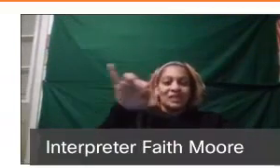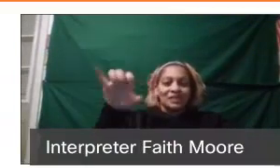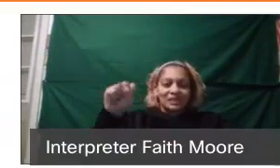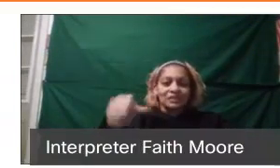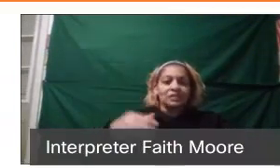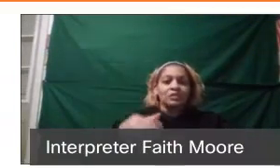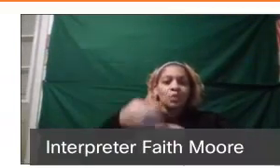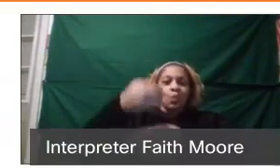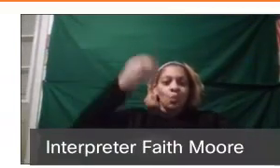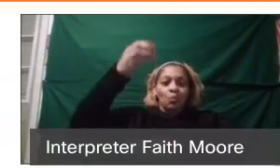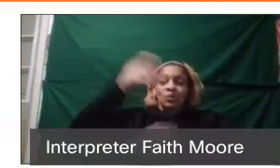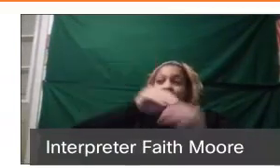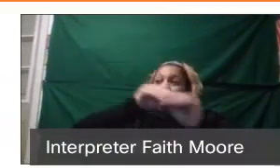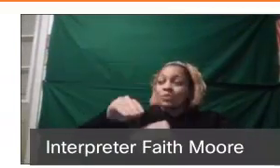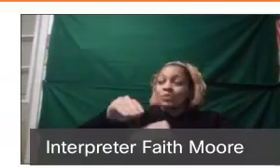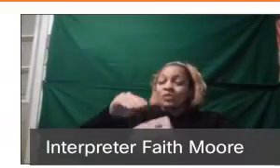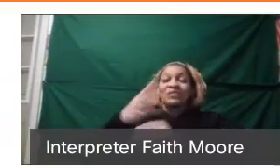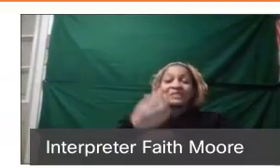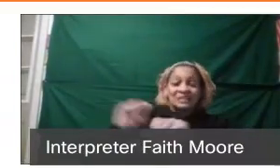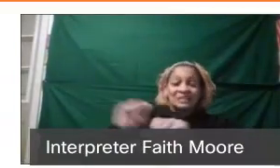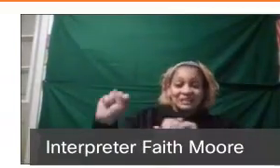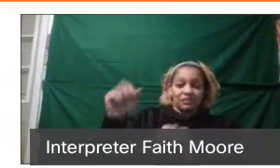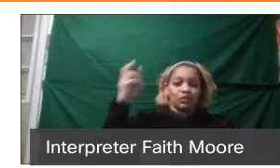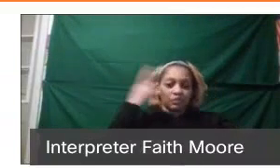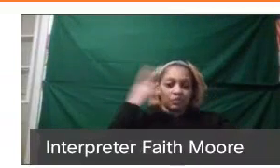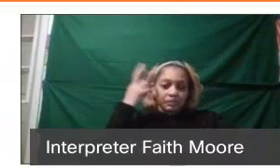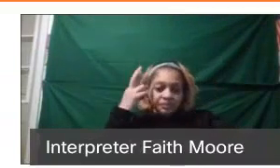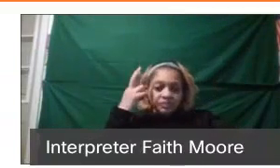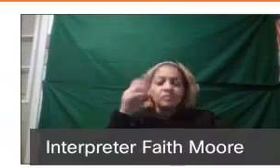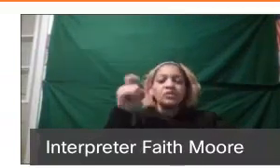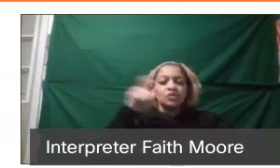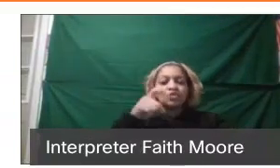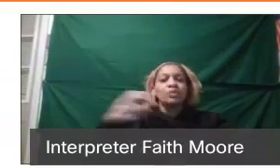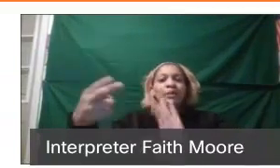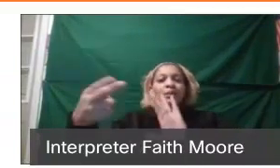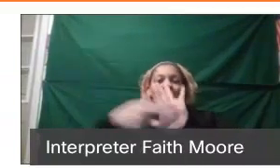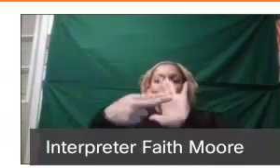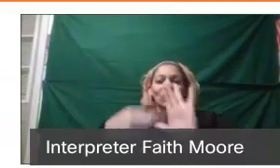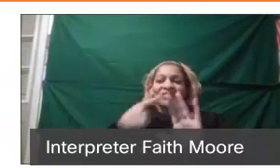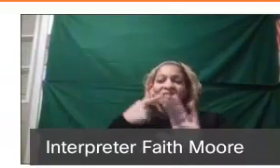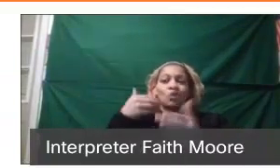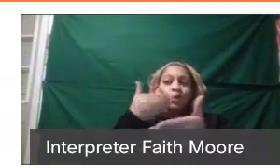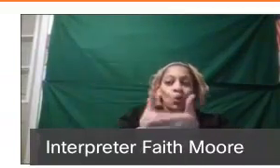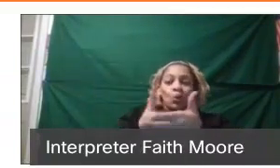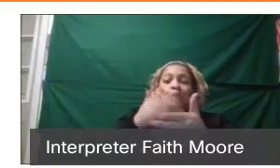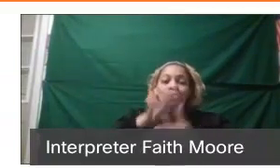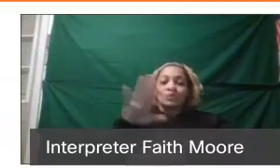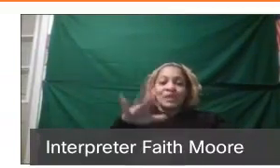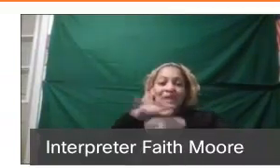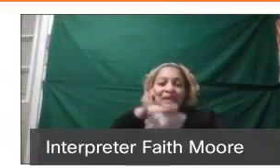They should be really heavily marked if they're close to the trail with reflective materials. So, cyclists at night.